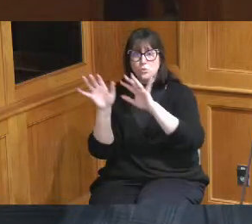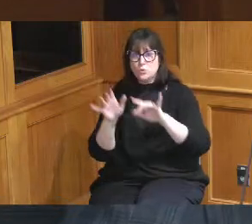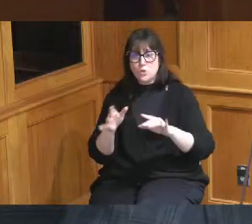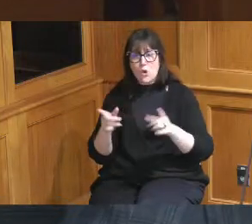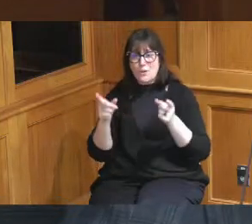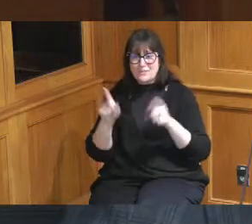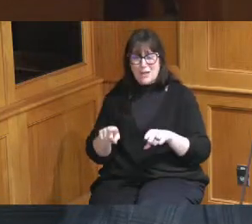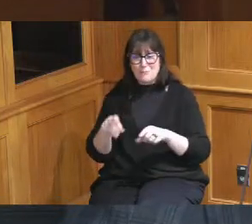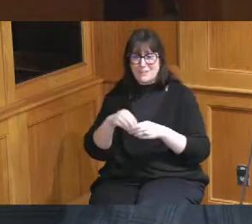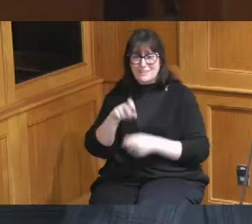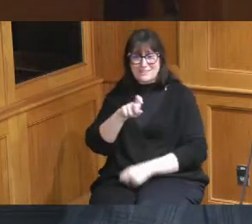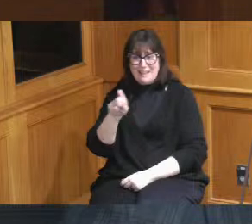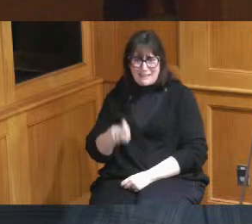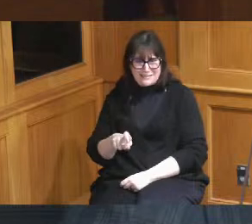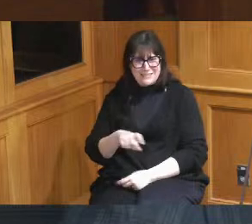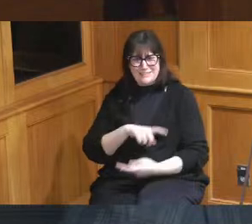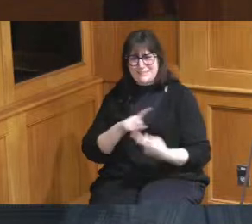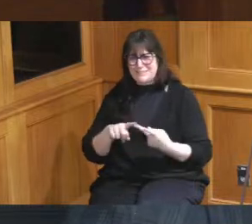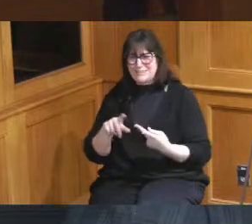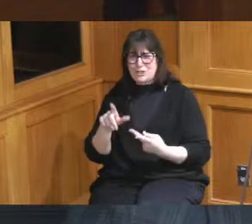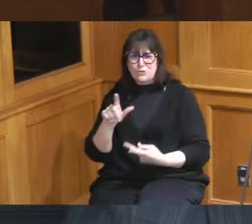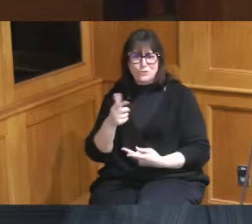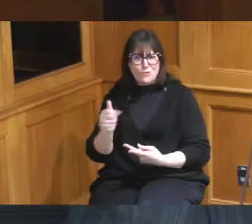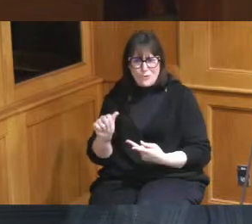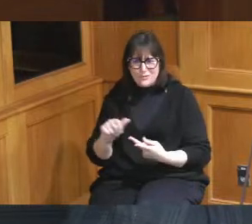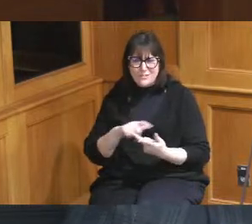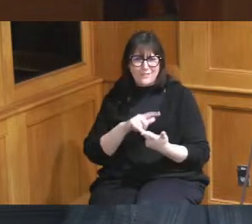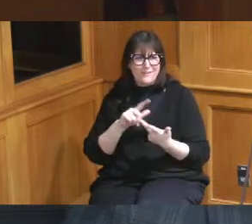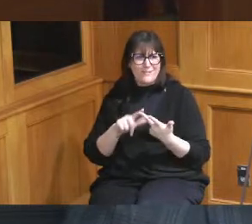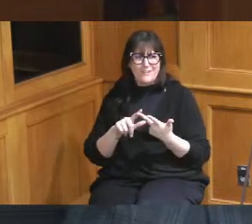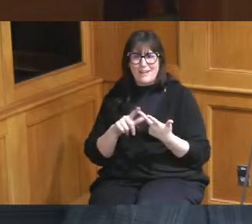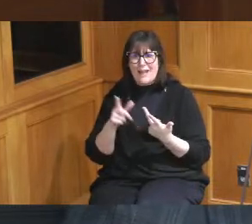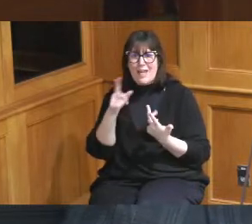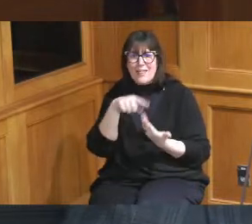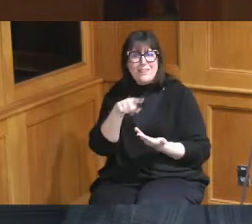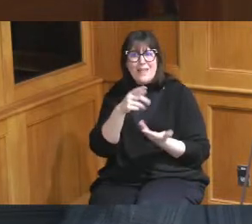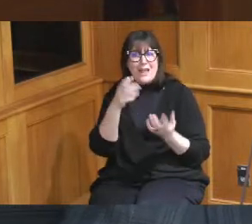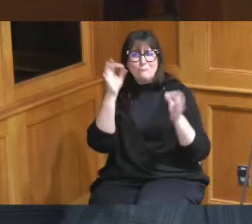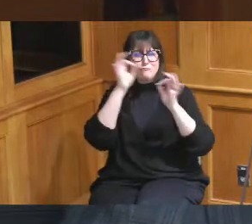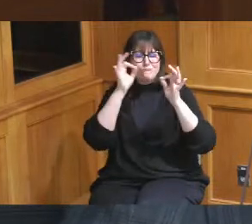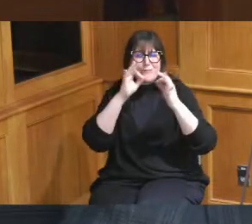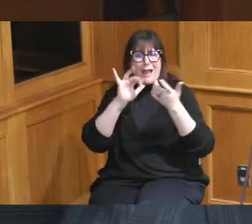Texas Atlanta Georgia they didn't even know how to go get some salt they went to try to go to